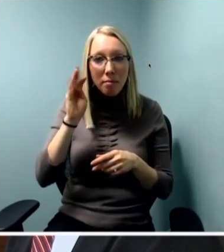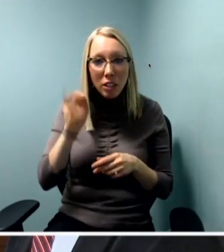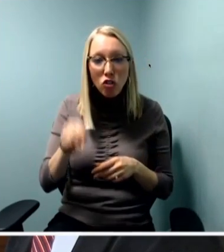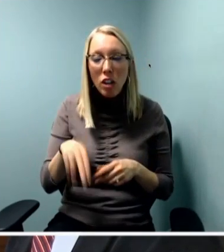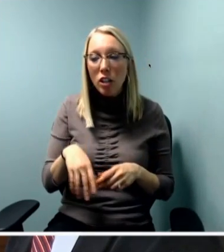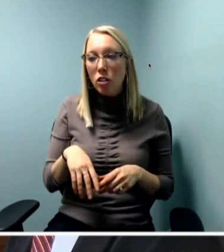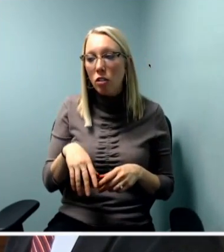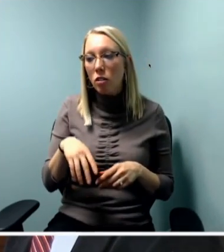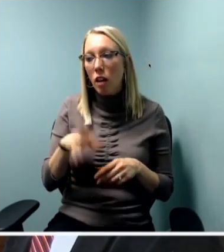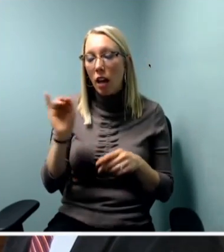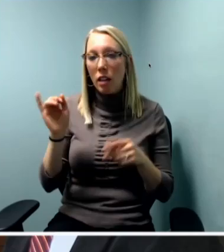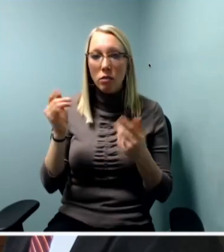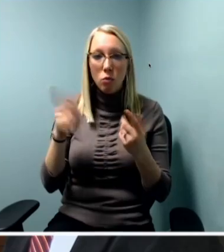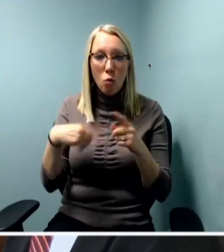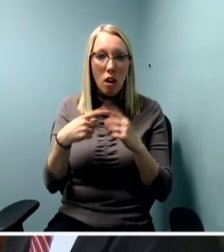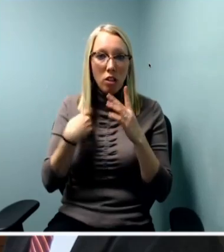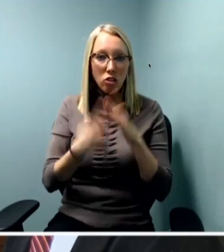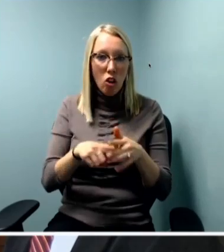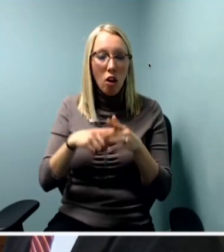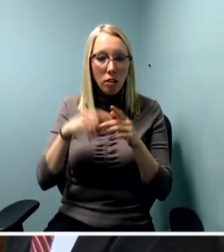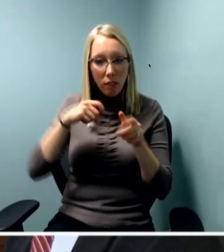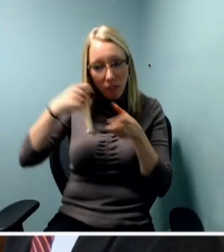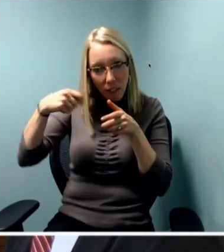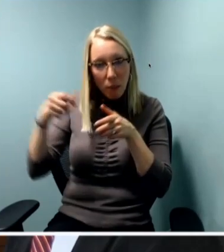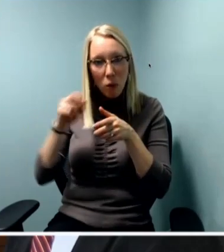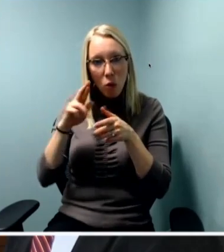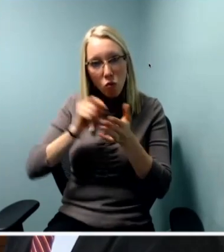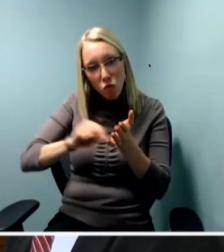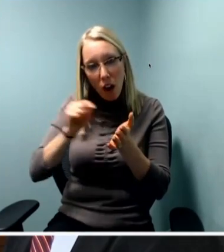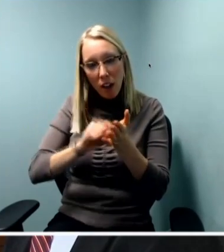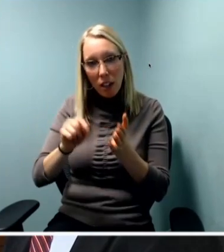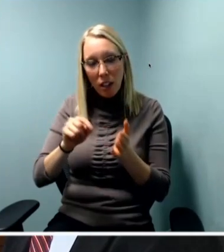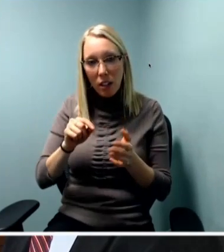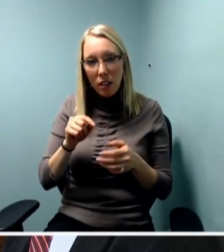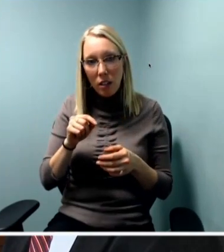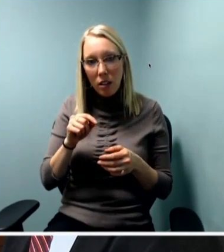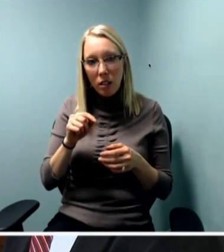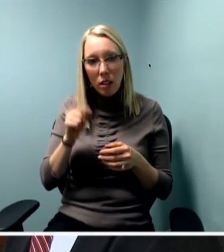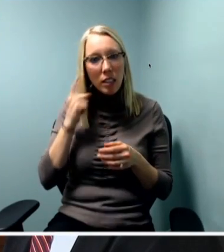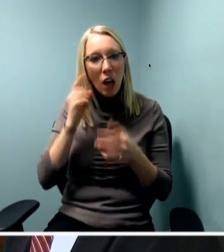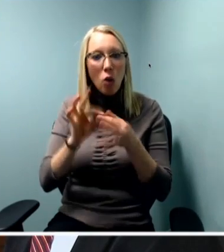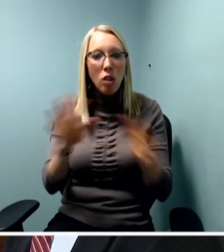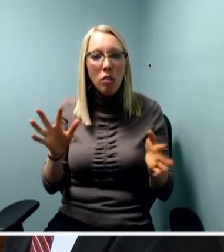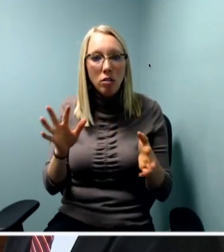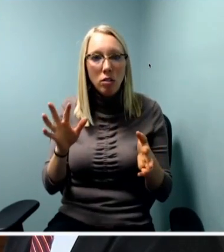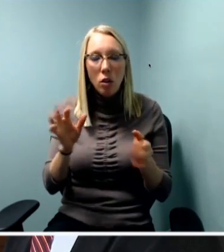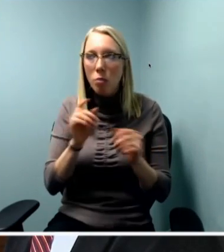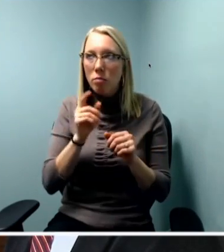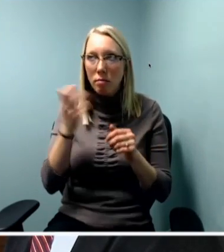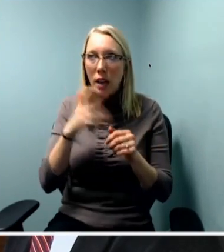my own film making about work that I wasn't worried about that I didn't know the skills that was going to be part